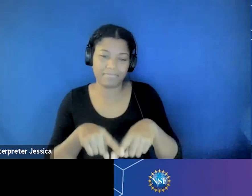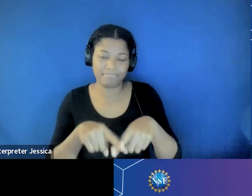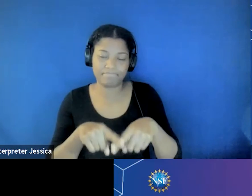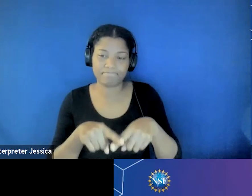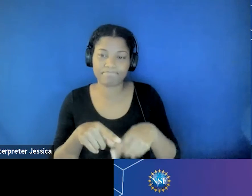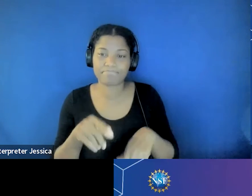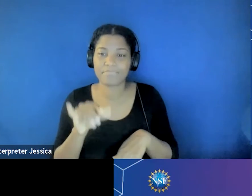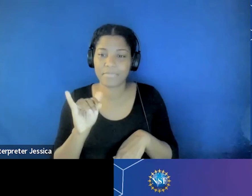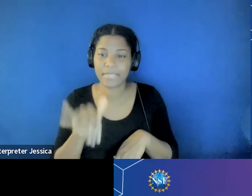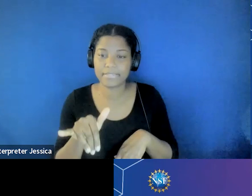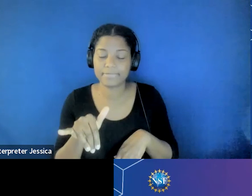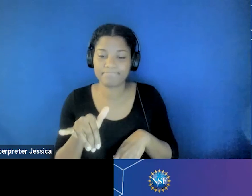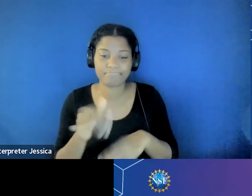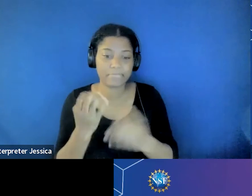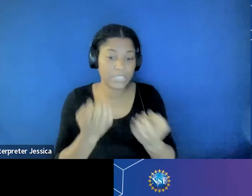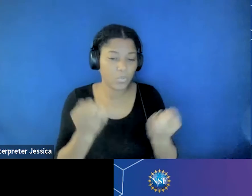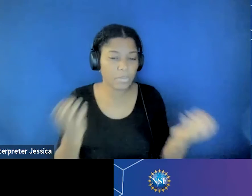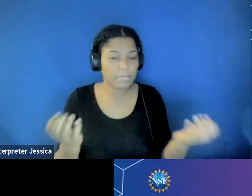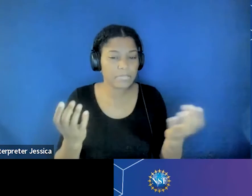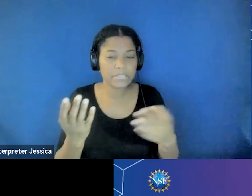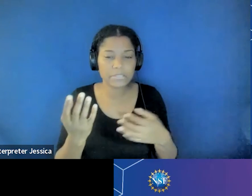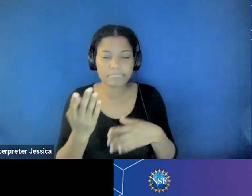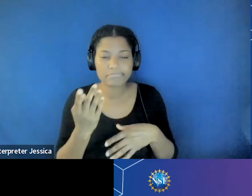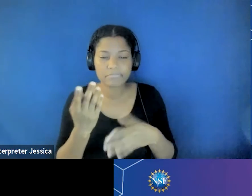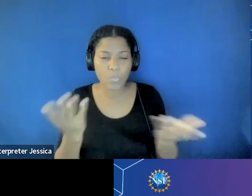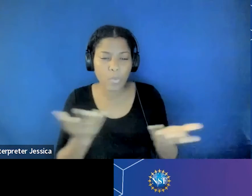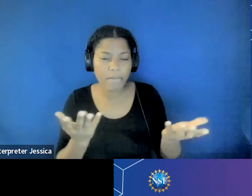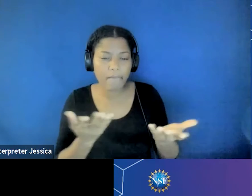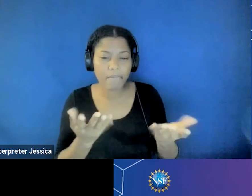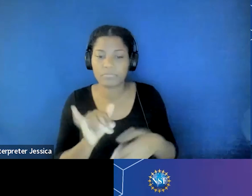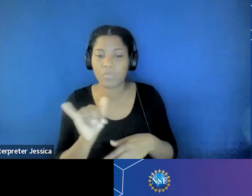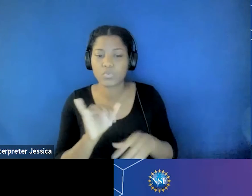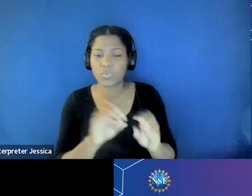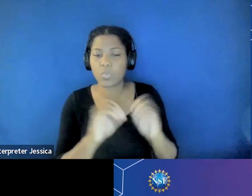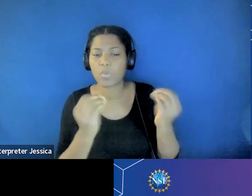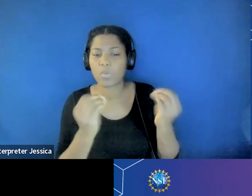nature of the instrument is, and what nature of the organization is. So, yes,